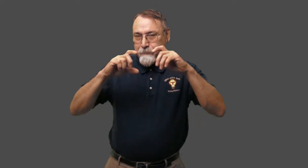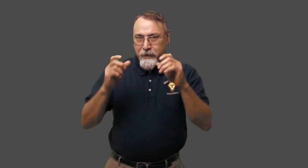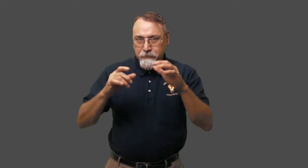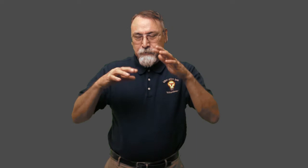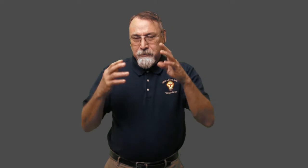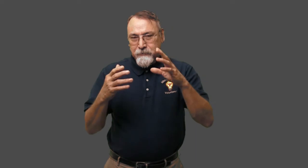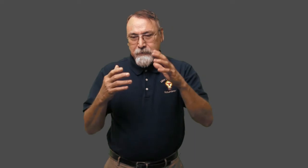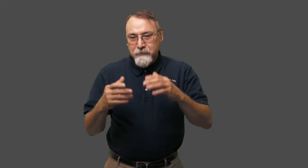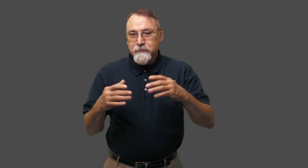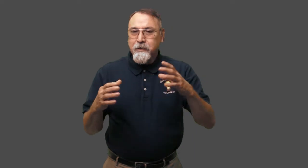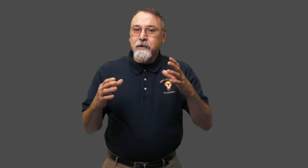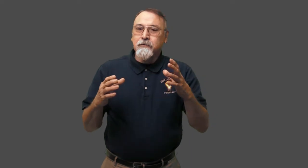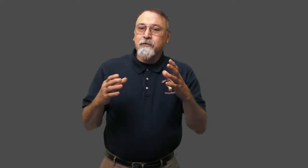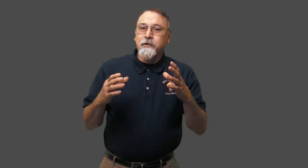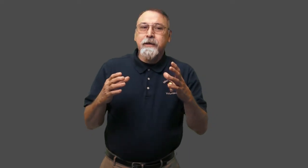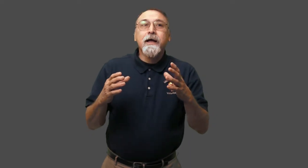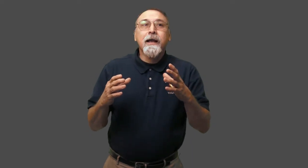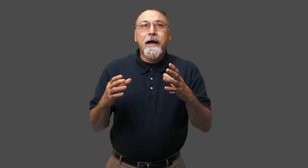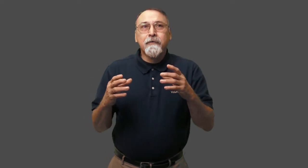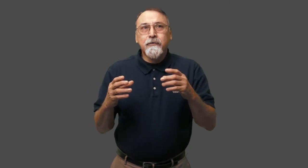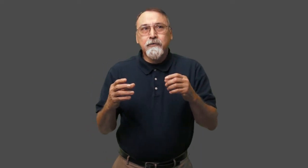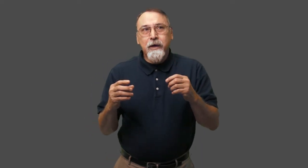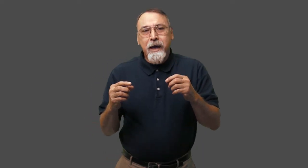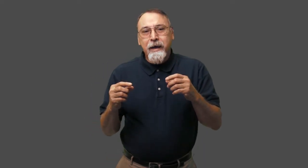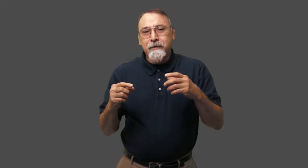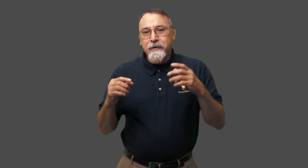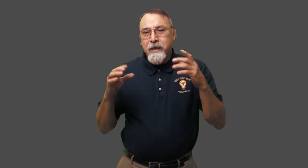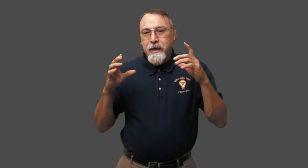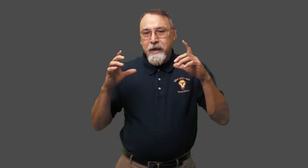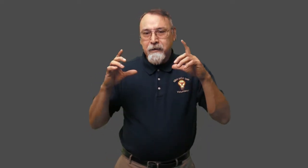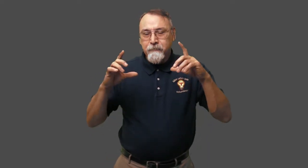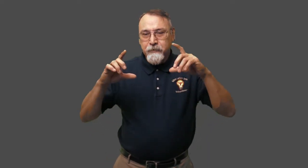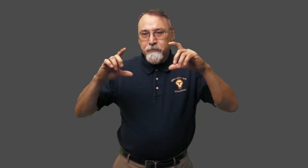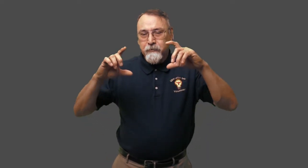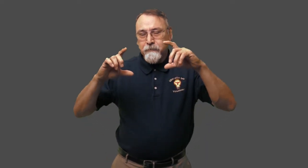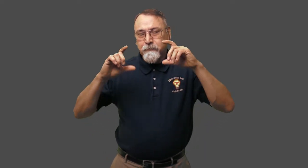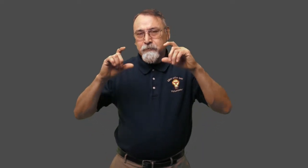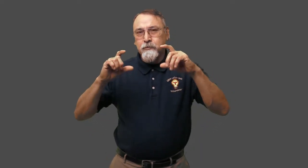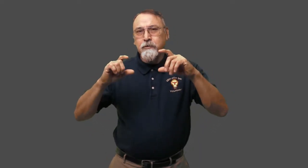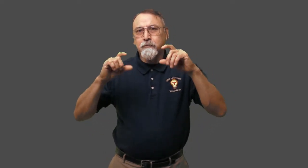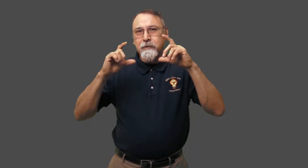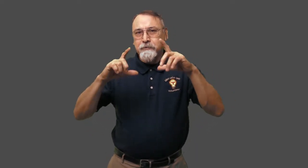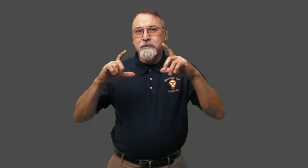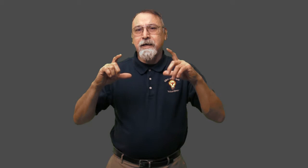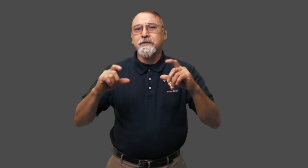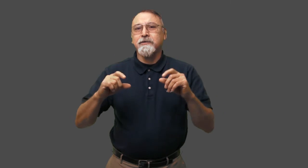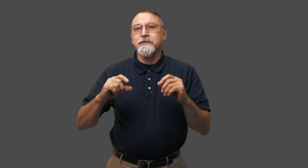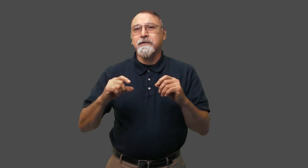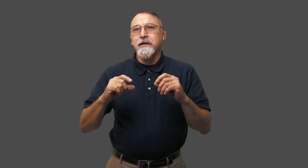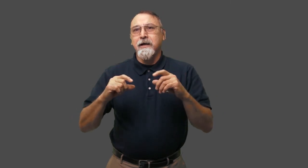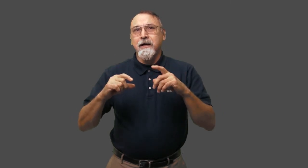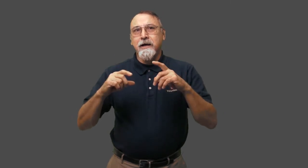get pie charts and stuff like this, so to allows you to have a visual representation